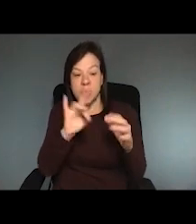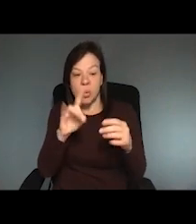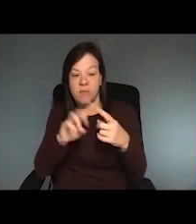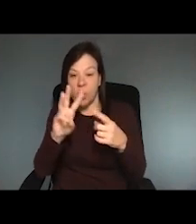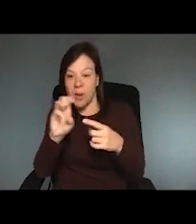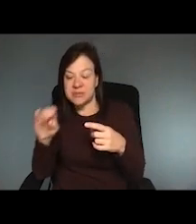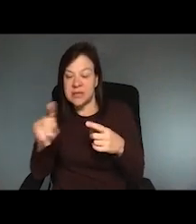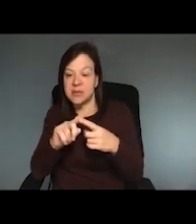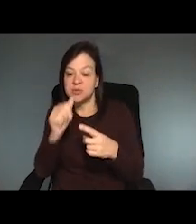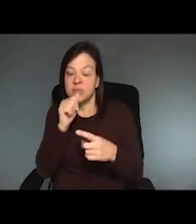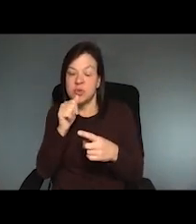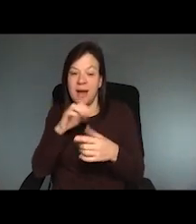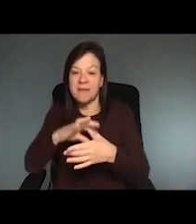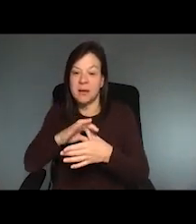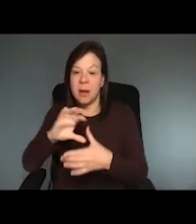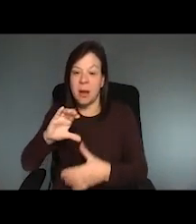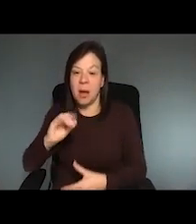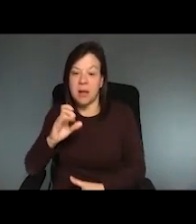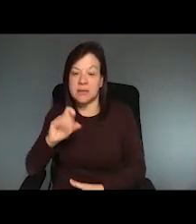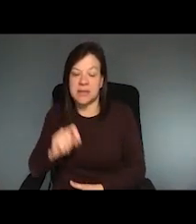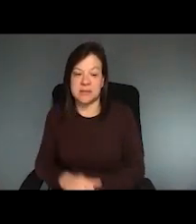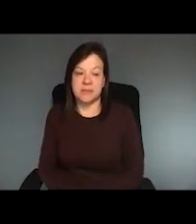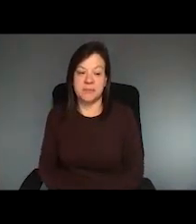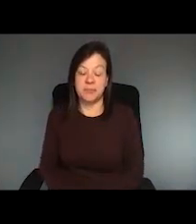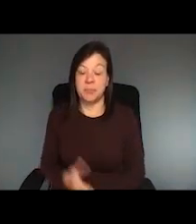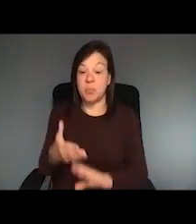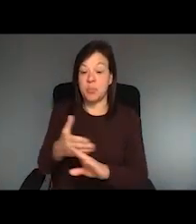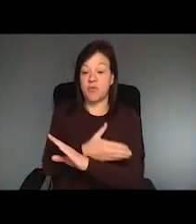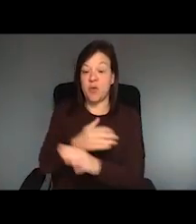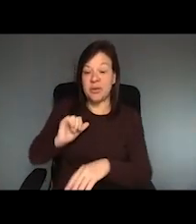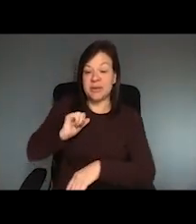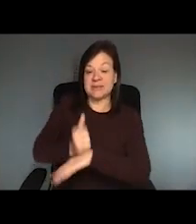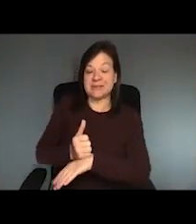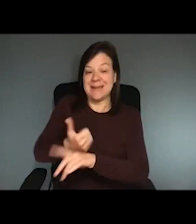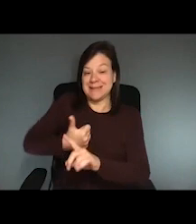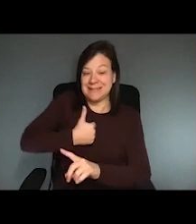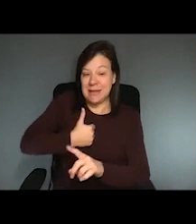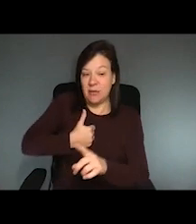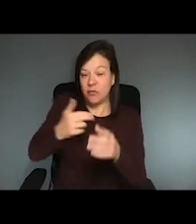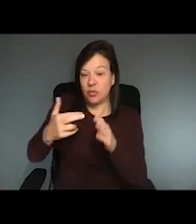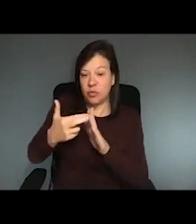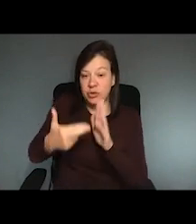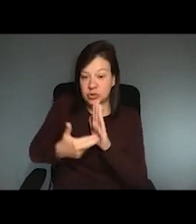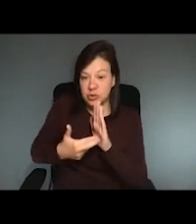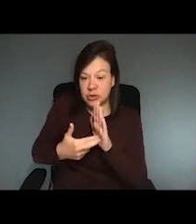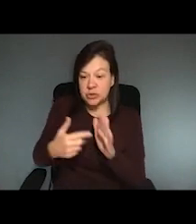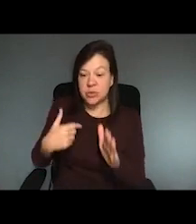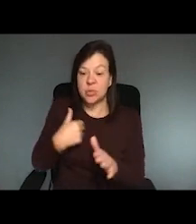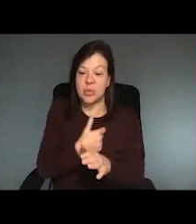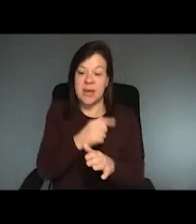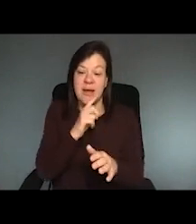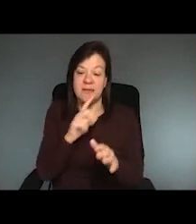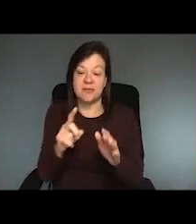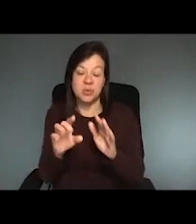NOW, ABOUT OF WE CAN ENABLE SELF REGISTRATION WE HAVE TO CHOOSE THE APPROPRIATE DOMAIN NAME IN THE TOP AREA